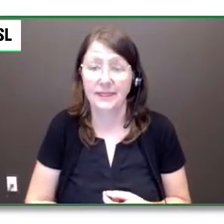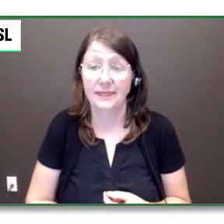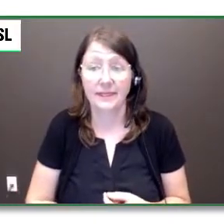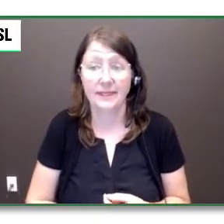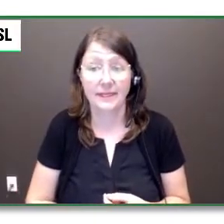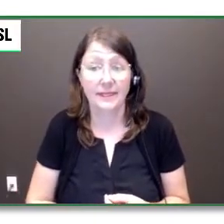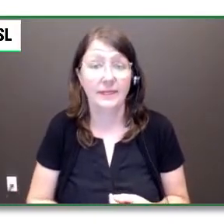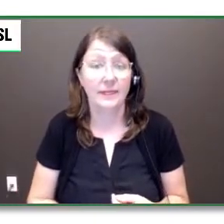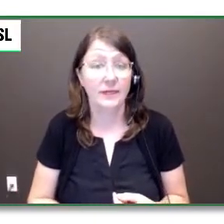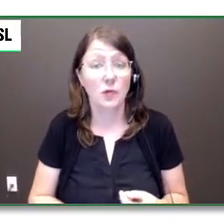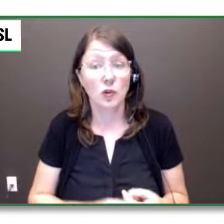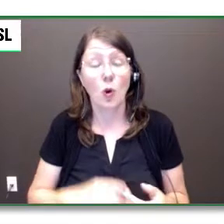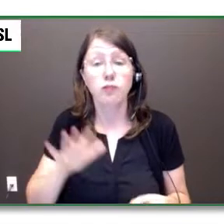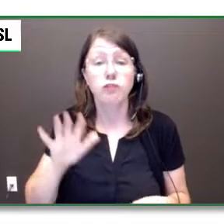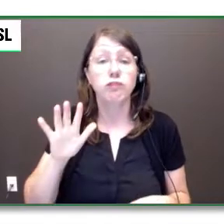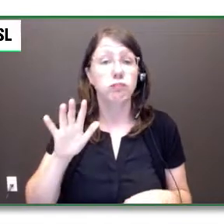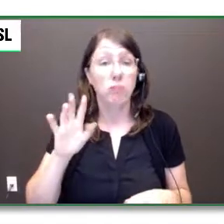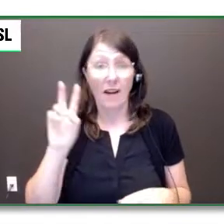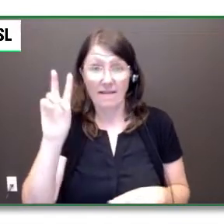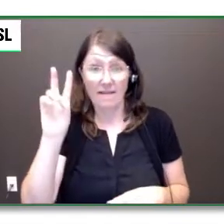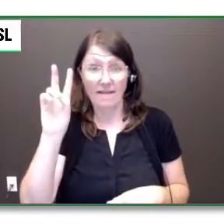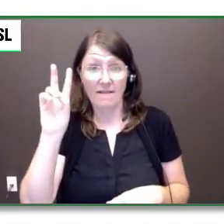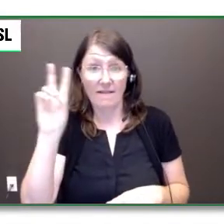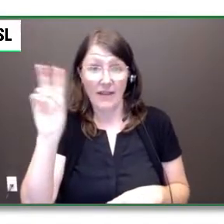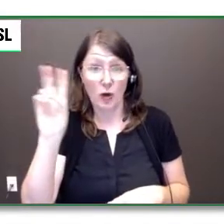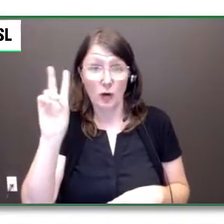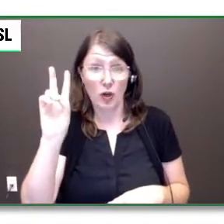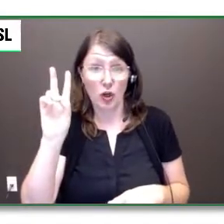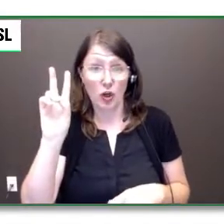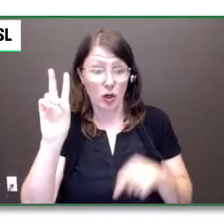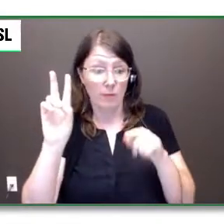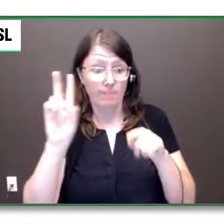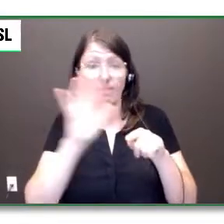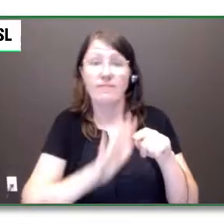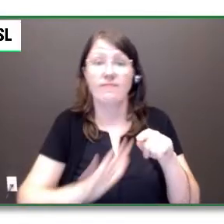area around Vancouver uh with people with a wide variety of disabilities. And